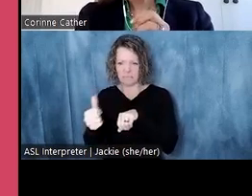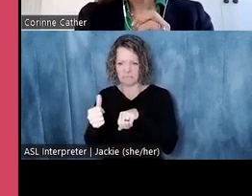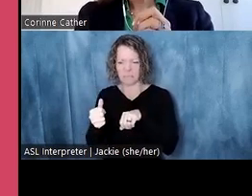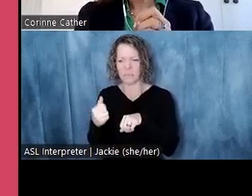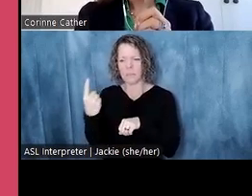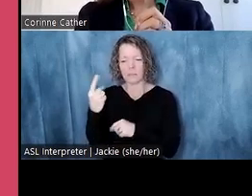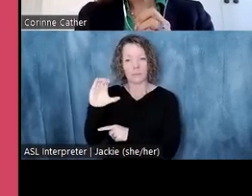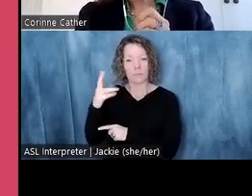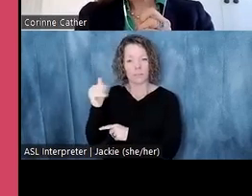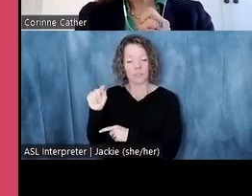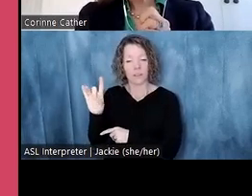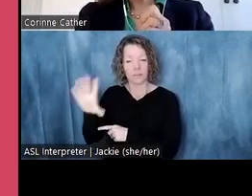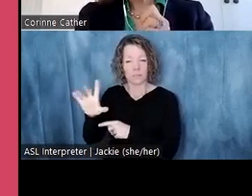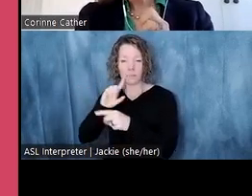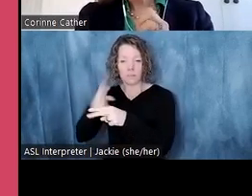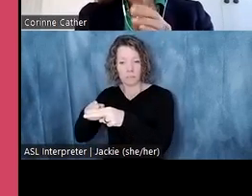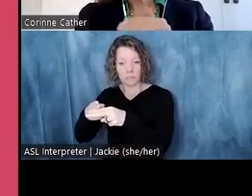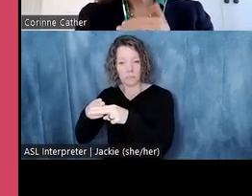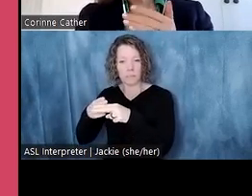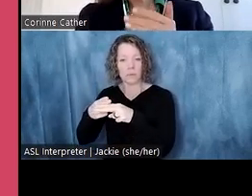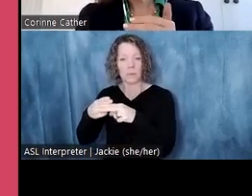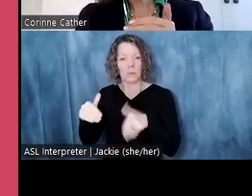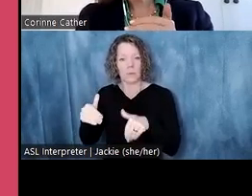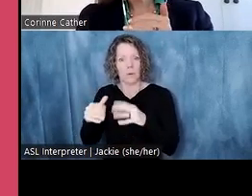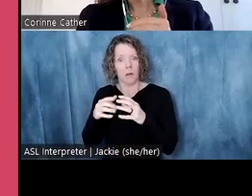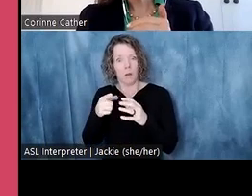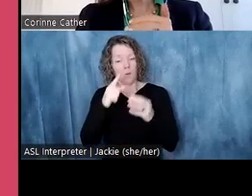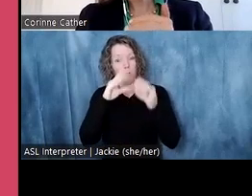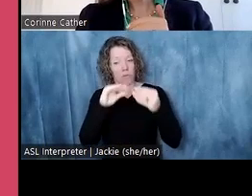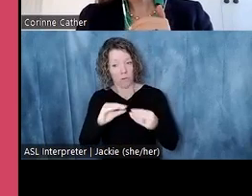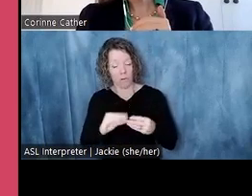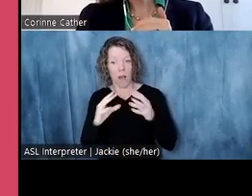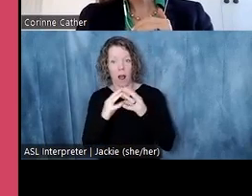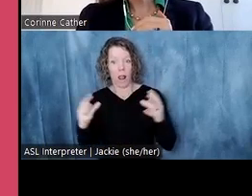that a lot is being asked of teachers. Can you just speak to who is delivering the intervention